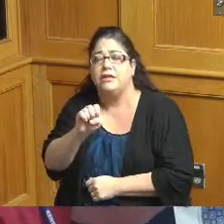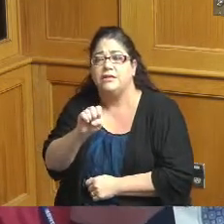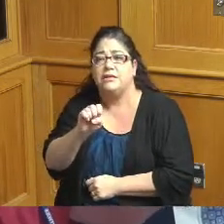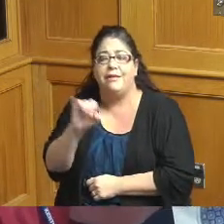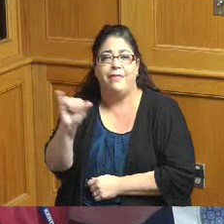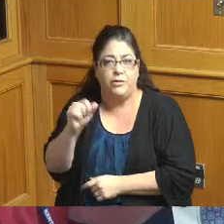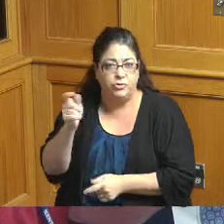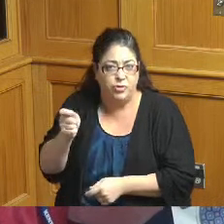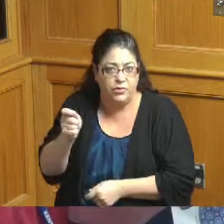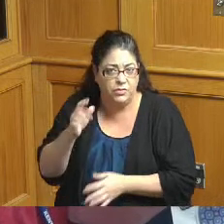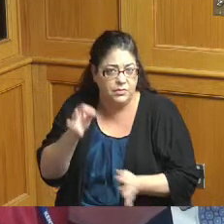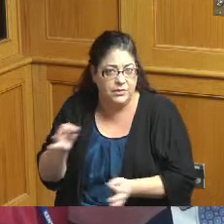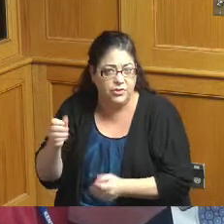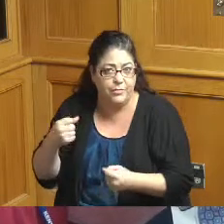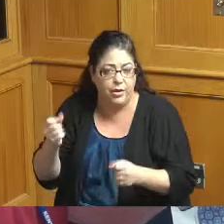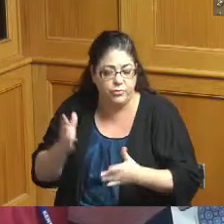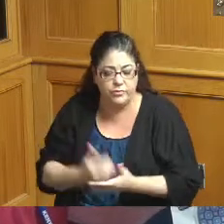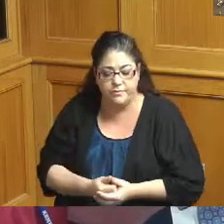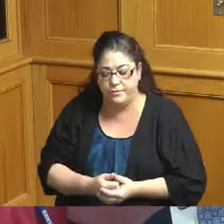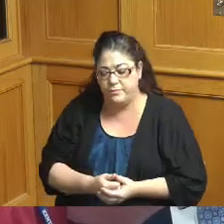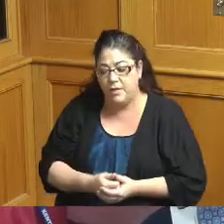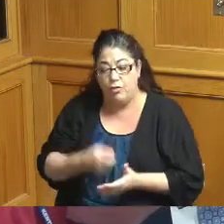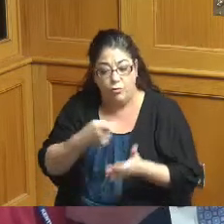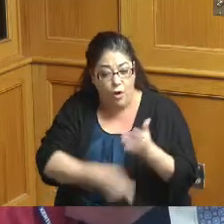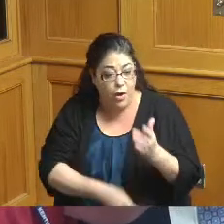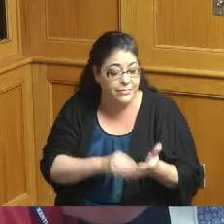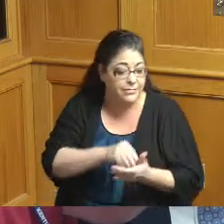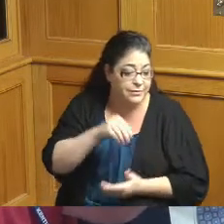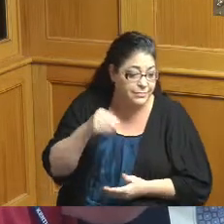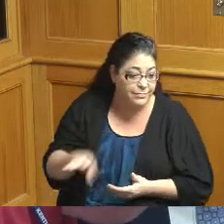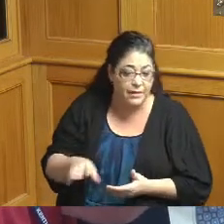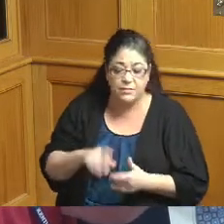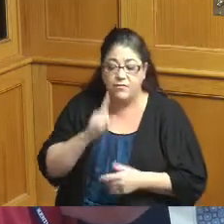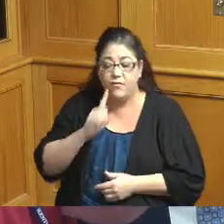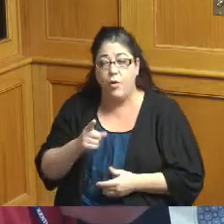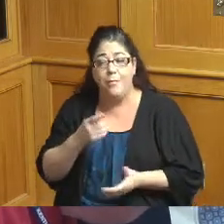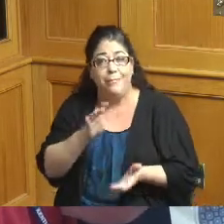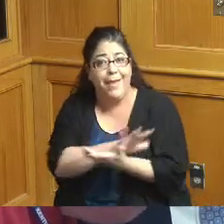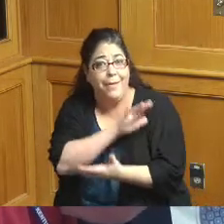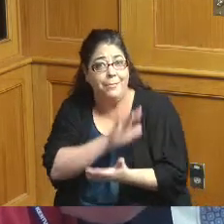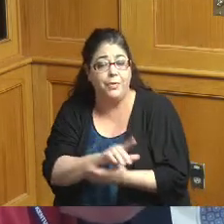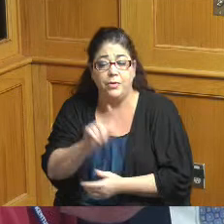expenses with the cost of supplies such as paper and toner Rising you will see an adjustment for